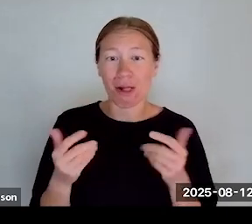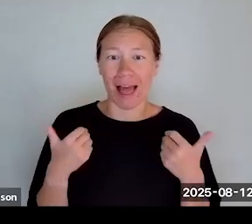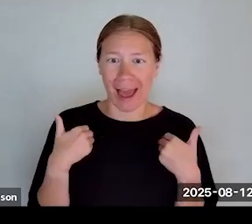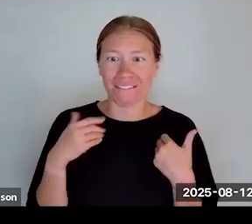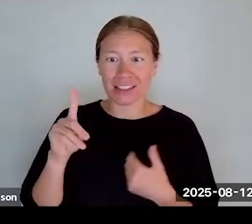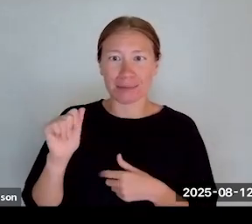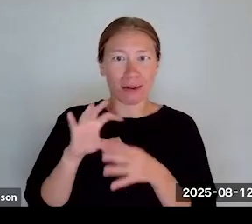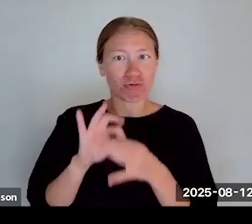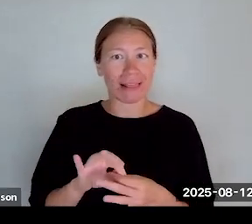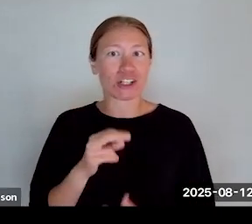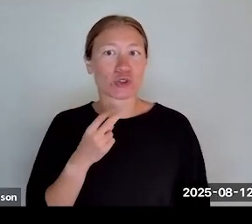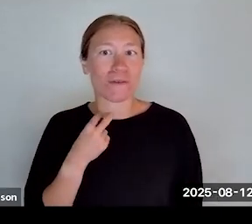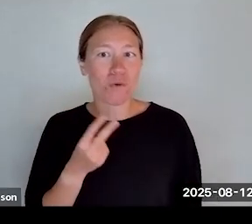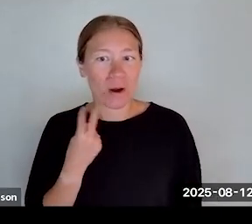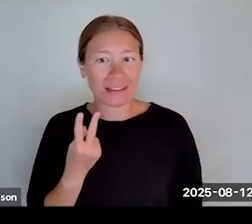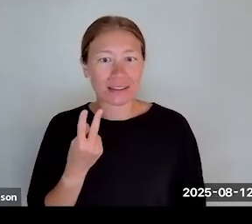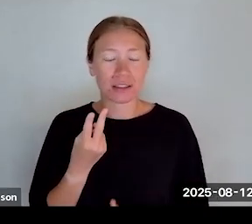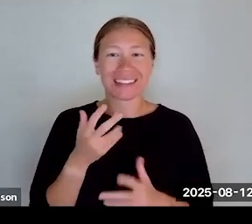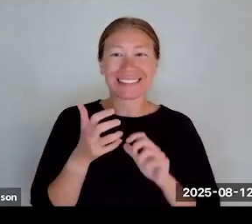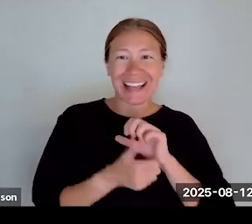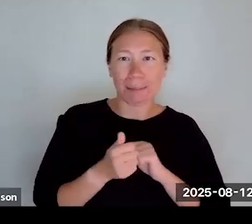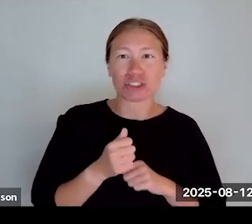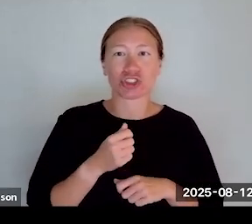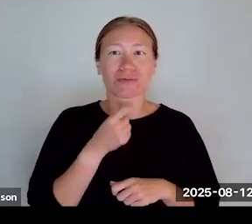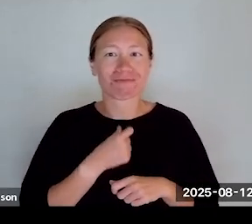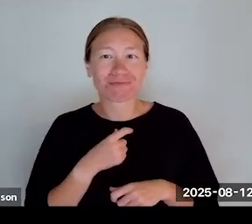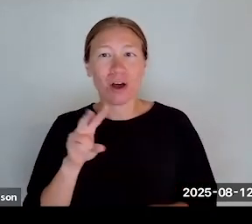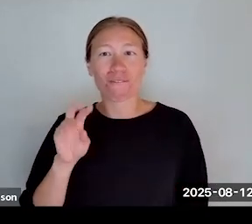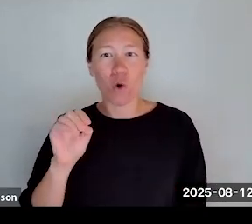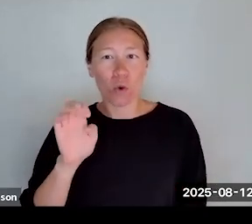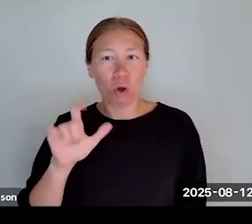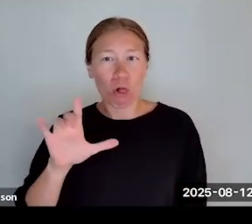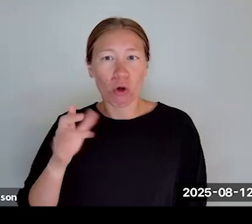or difficulty projecting their voice, a stutter, or another speech related condition.